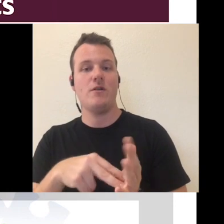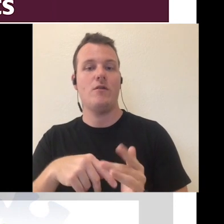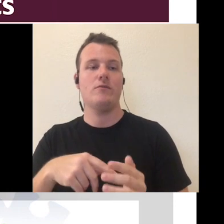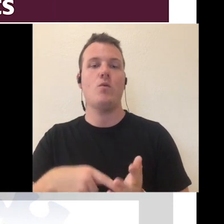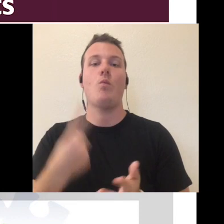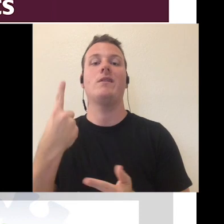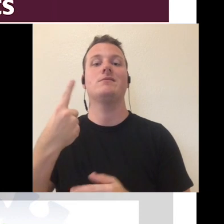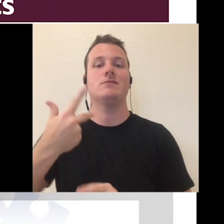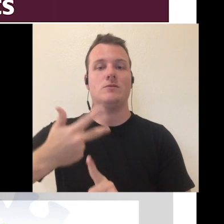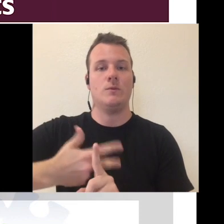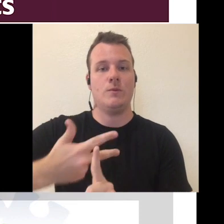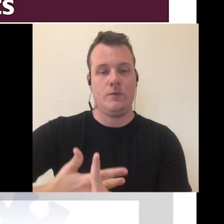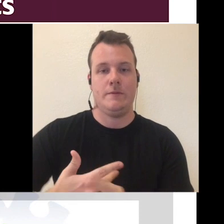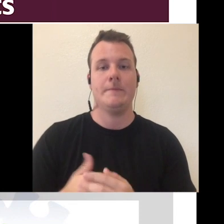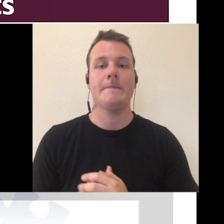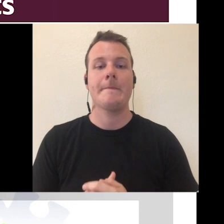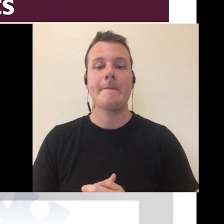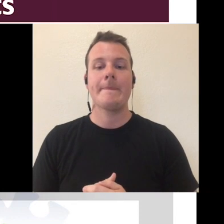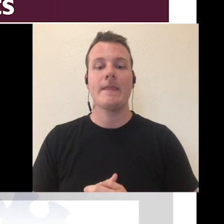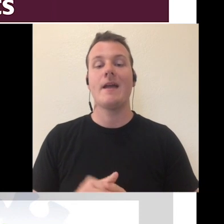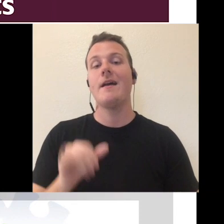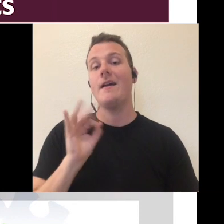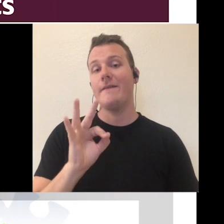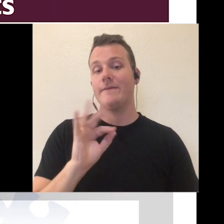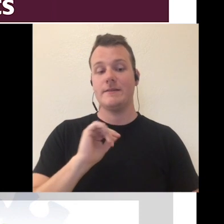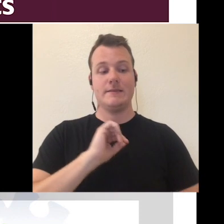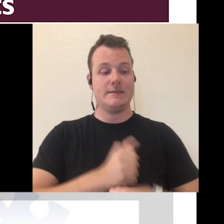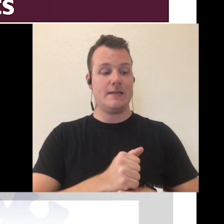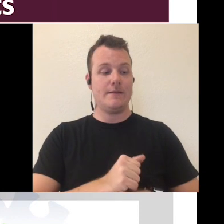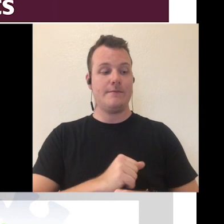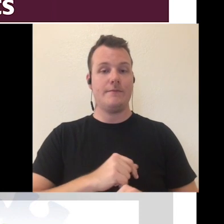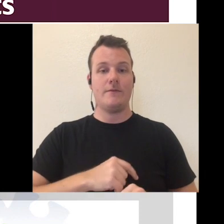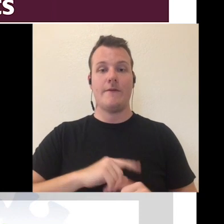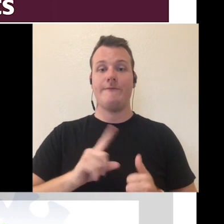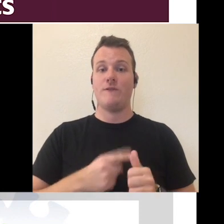quarter now. Unless you execute your business plan, and in the first month